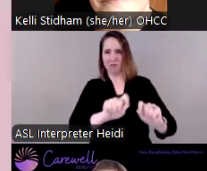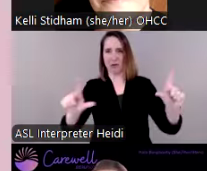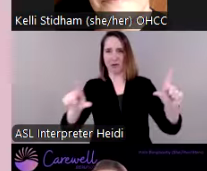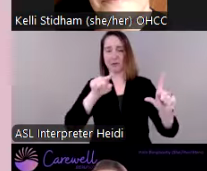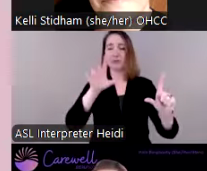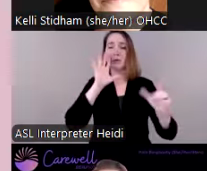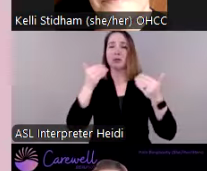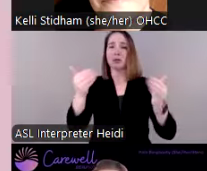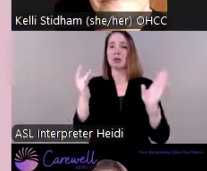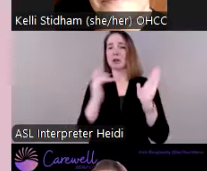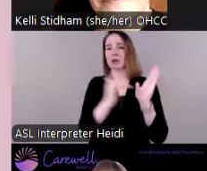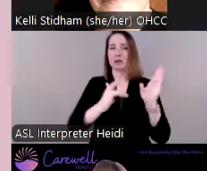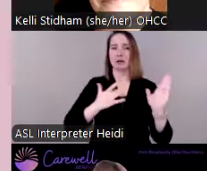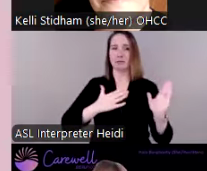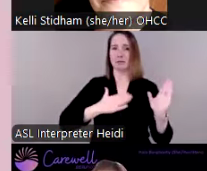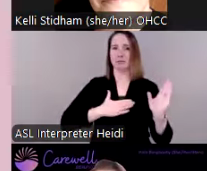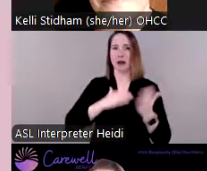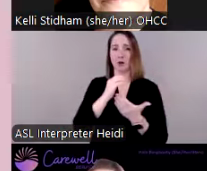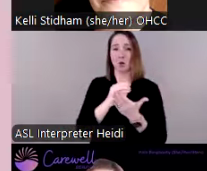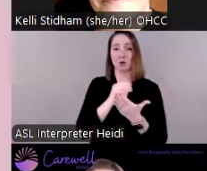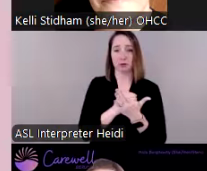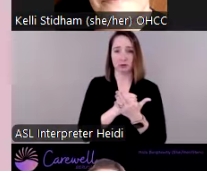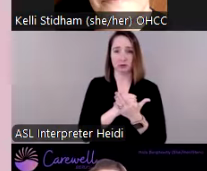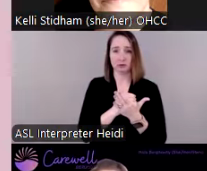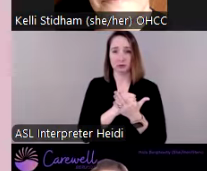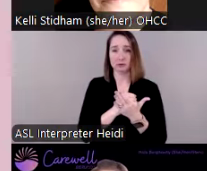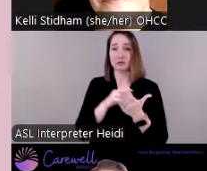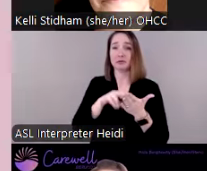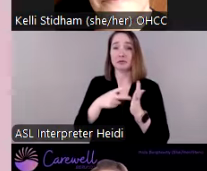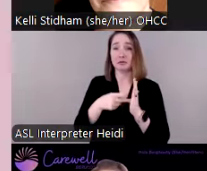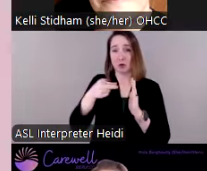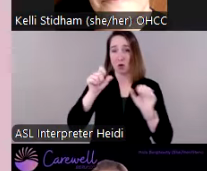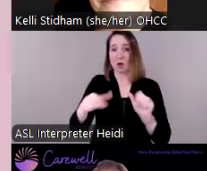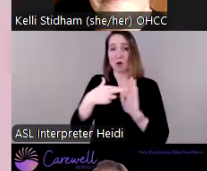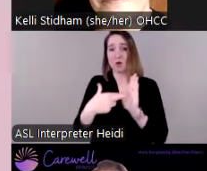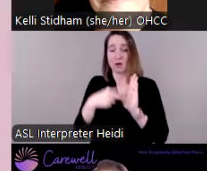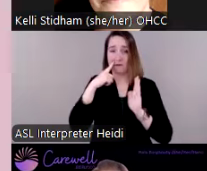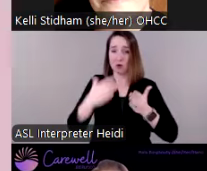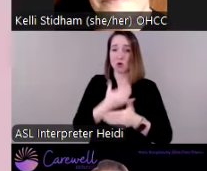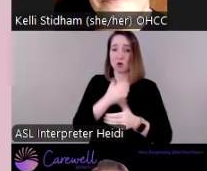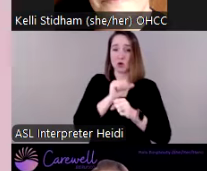and click on my courses so you can